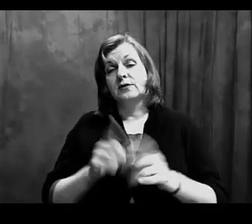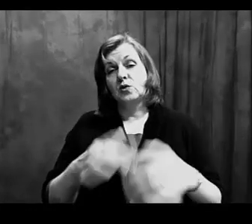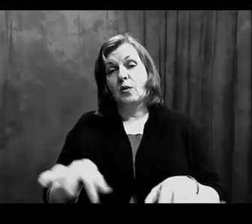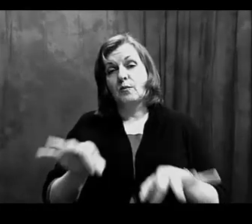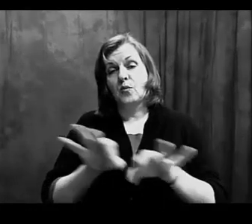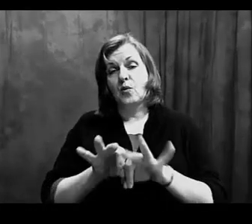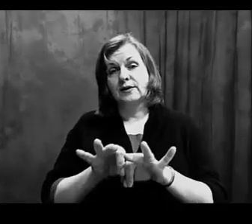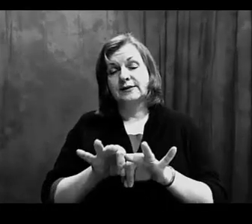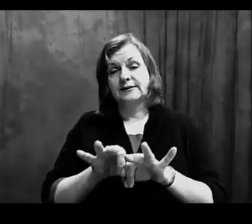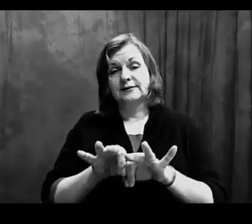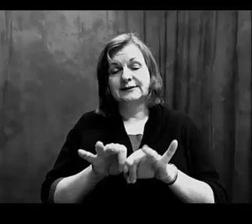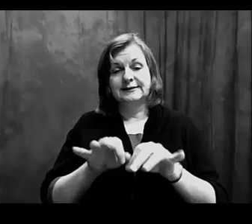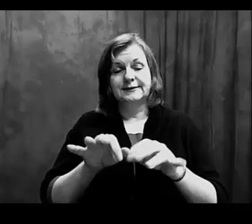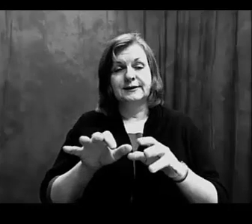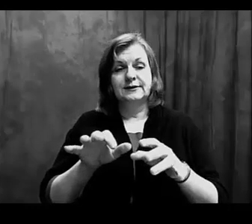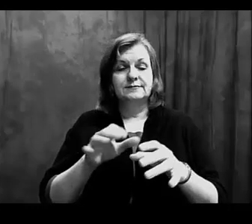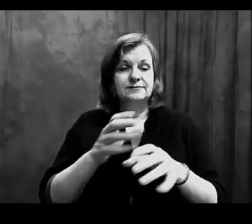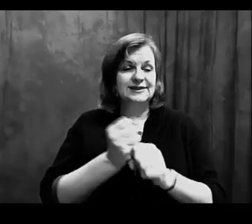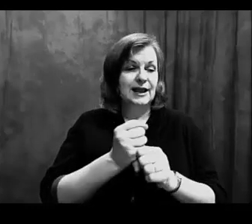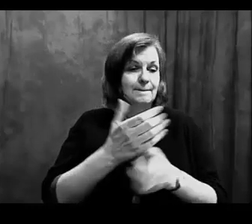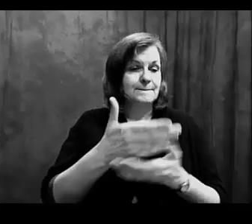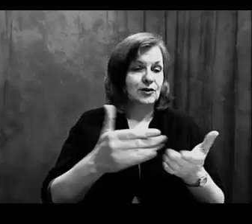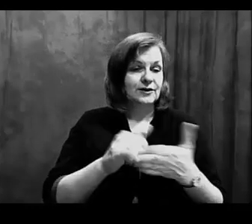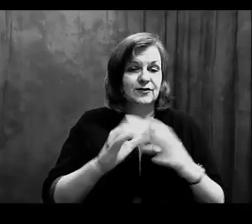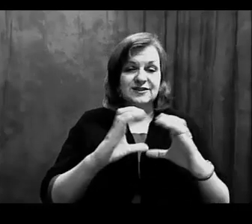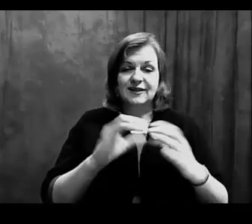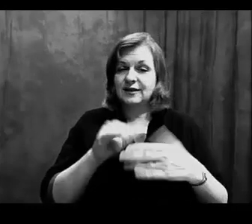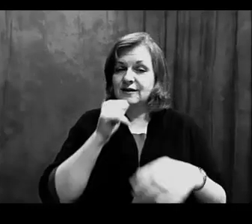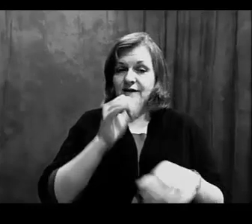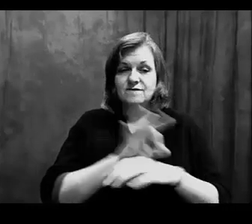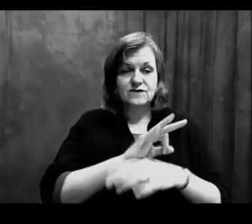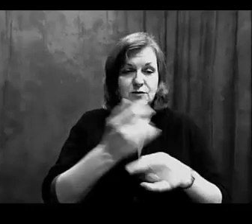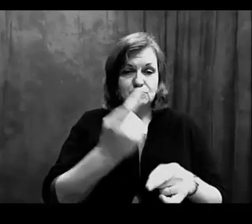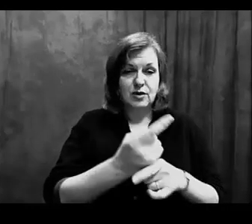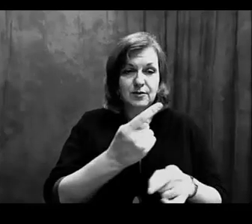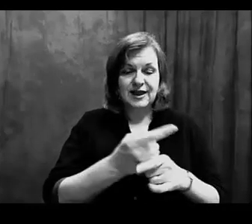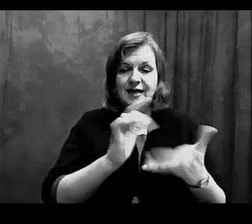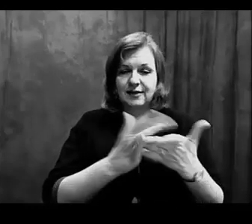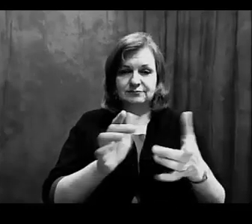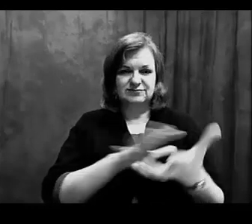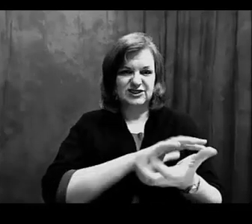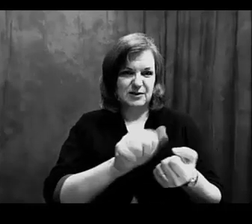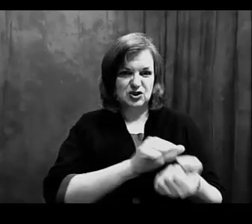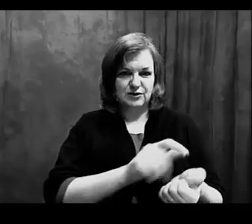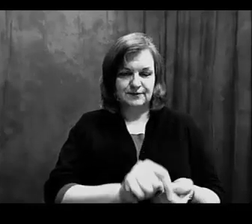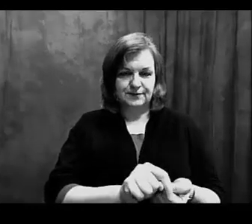we also look at those lysosomes being important for breaking down parts of the cell